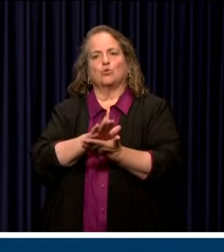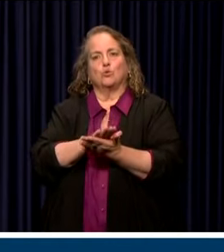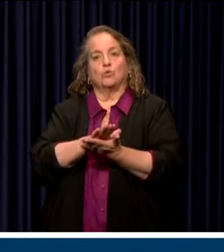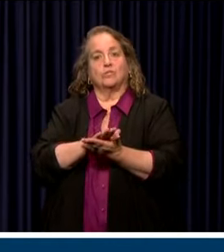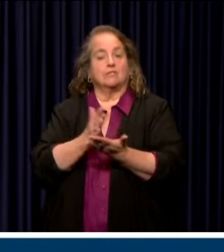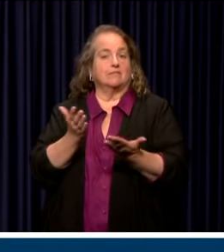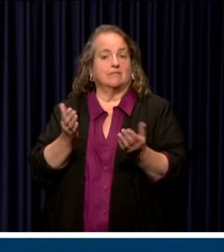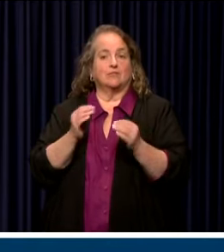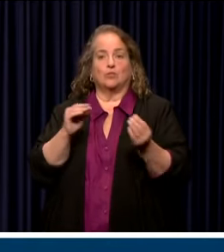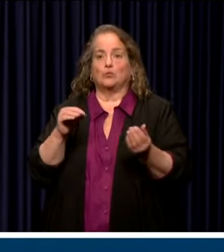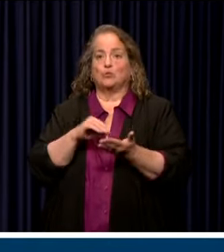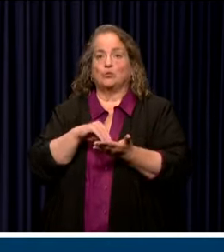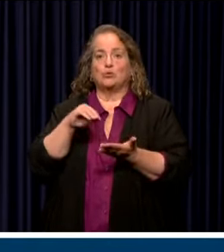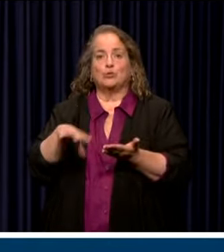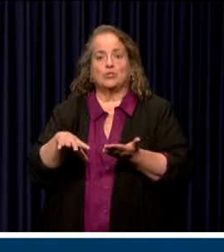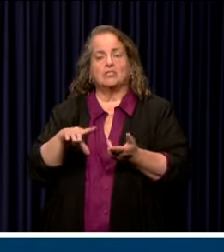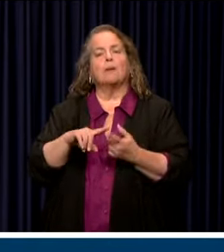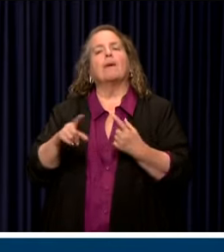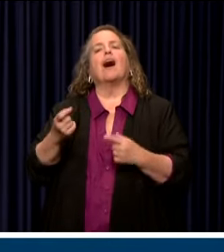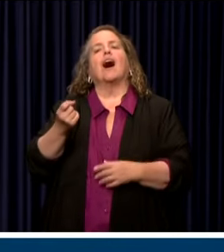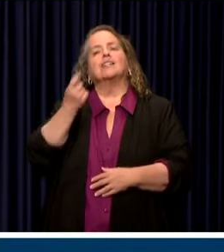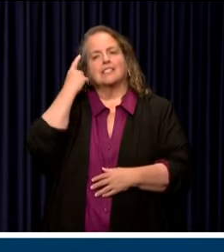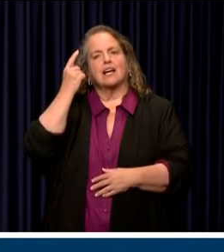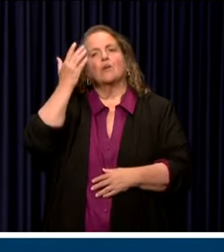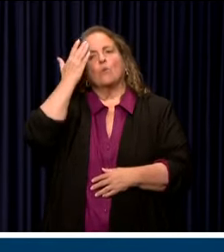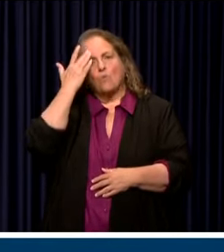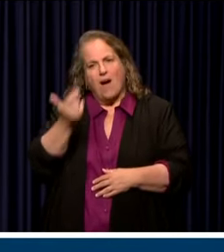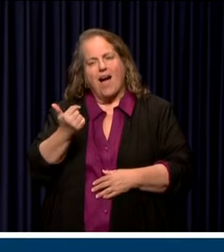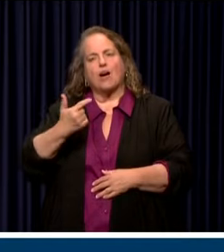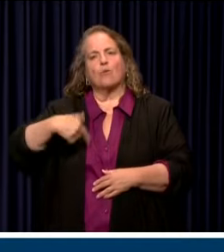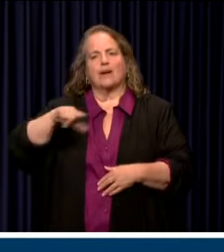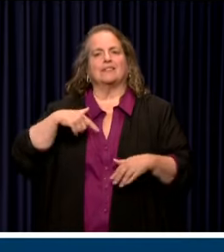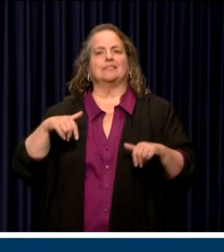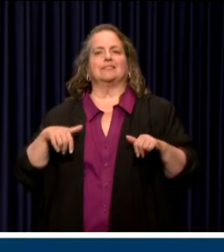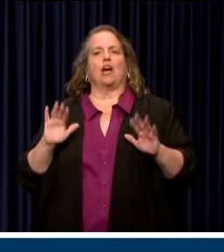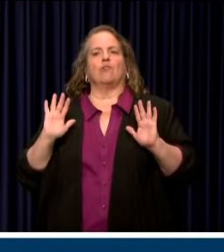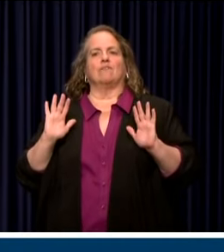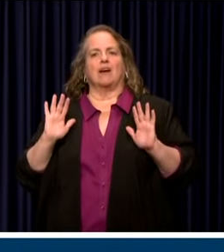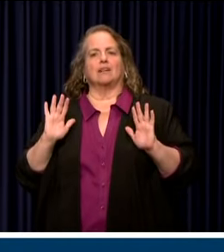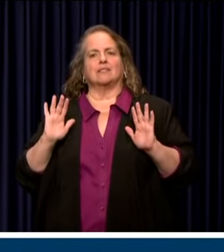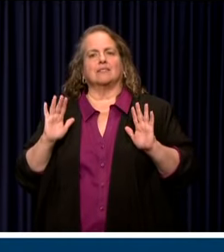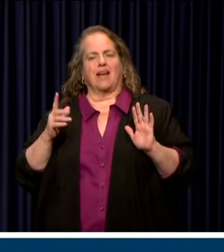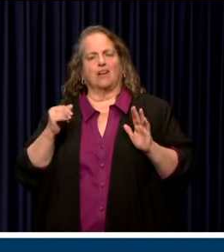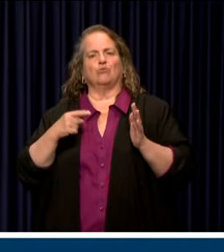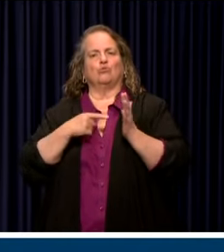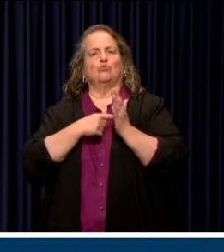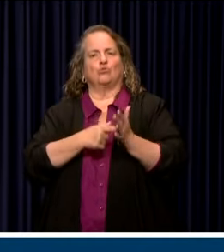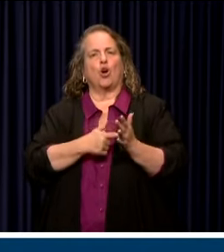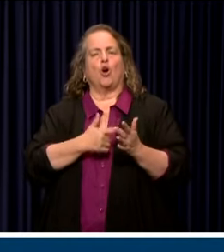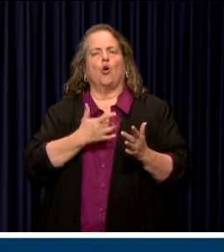DAYS AGO HAD OUR LARGEST NUMBER TO DATE, AGAIN, WE BELIEVE IT'S